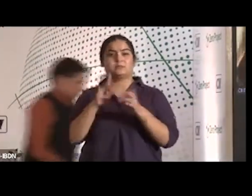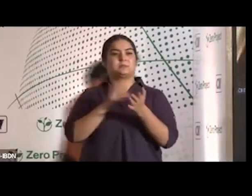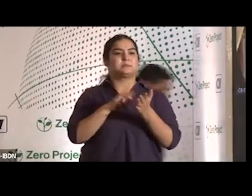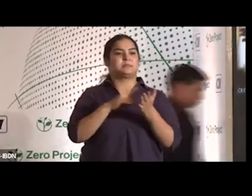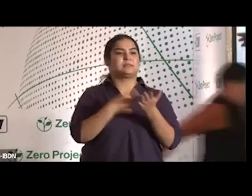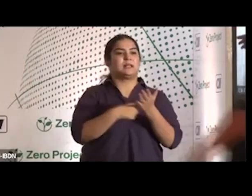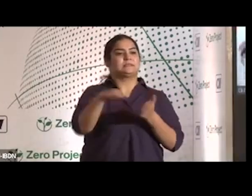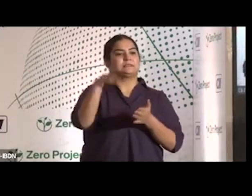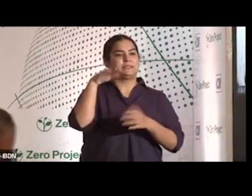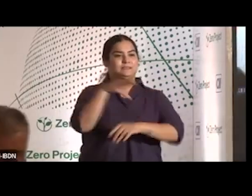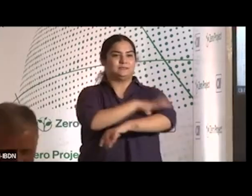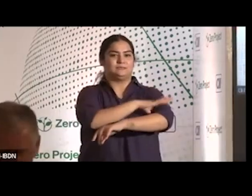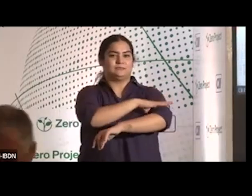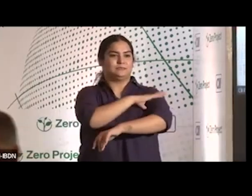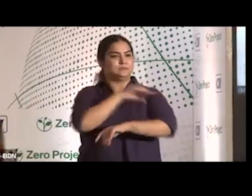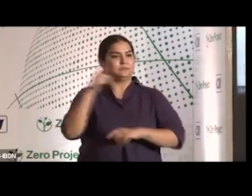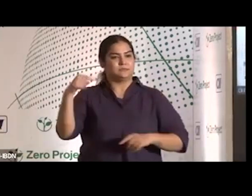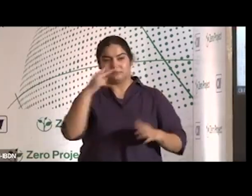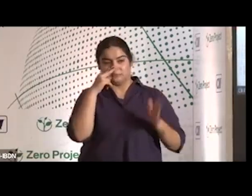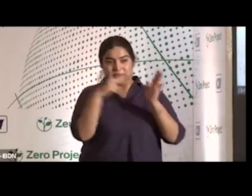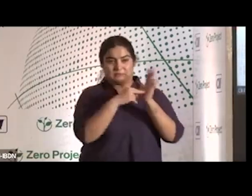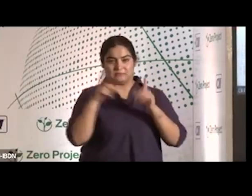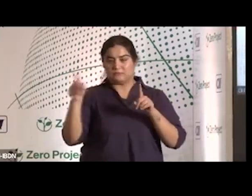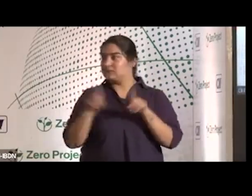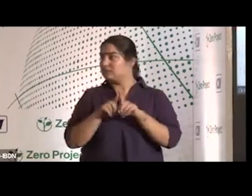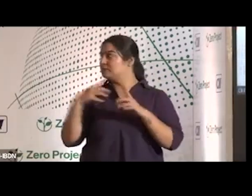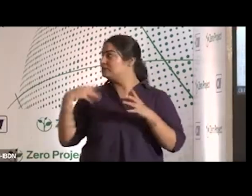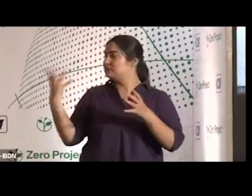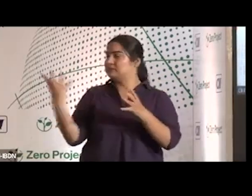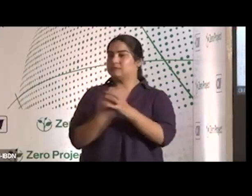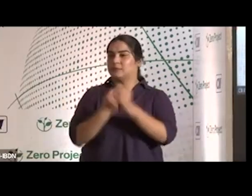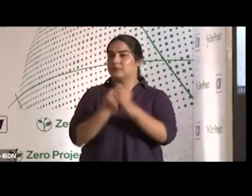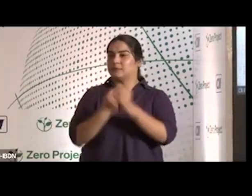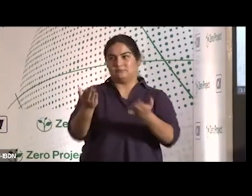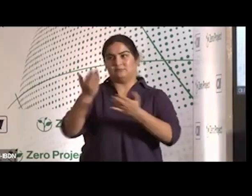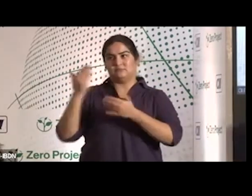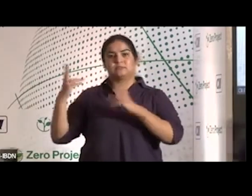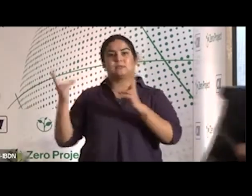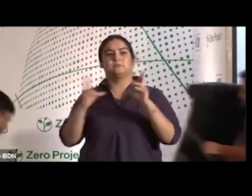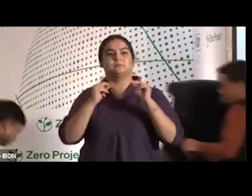Alliance and Stand up civilly. Please teach. But are you